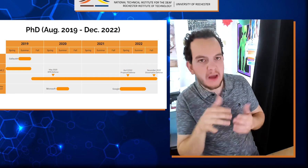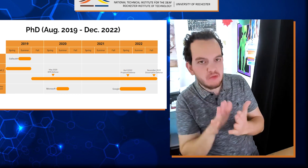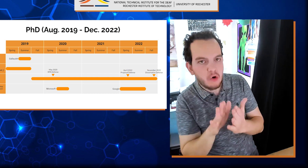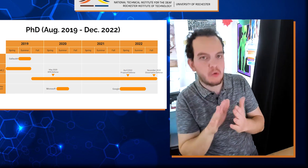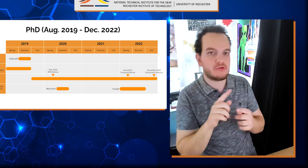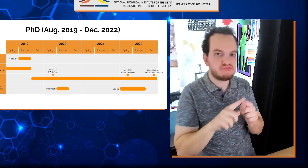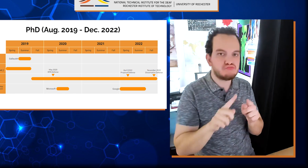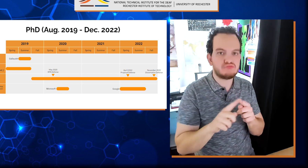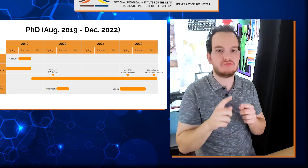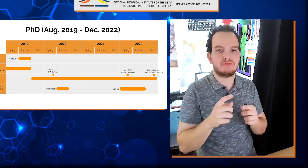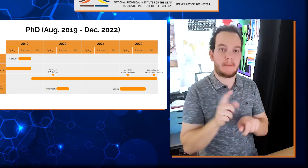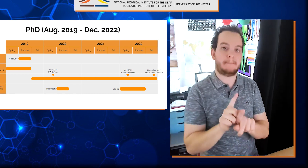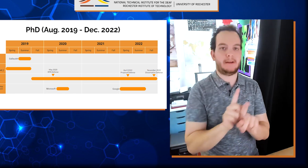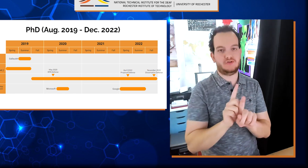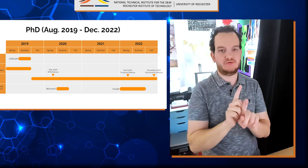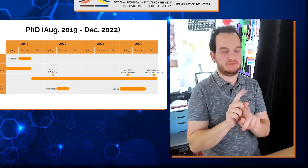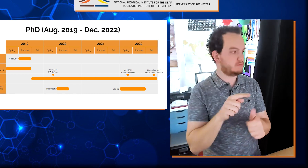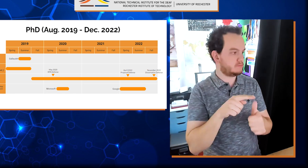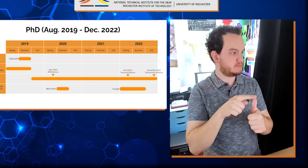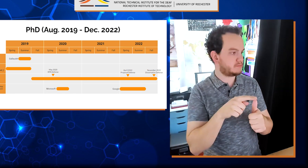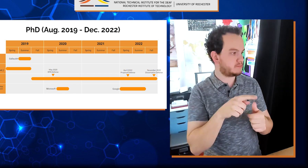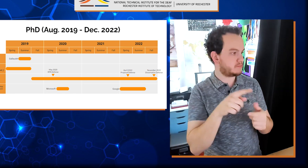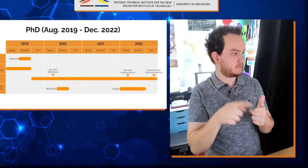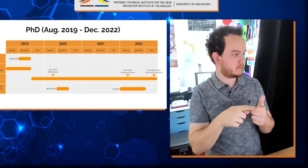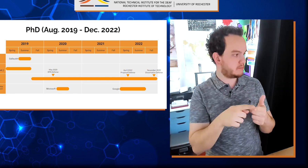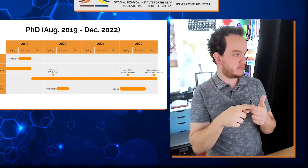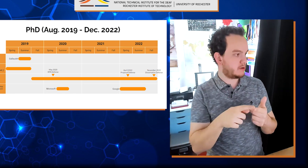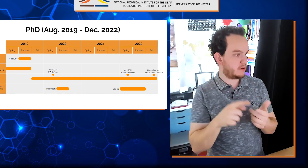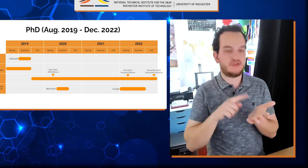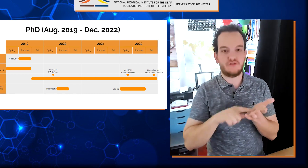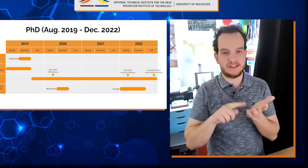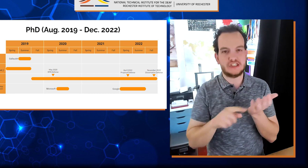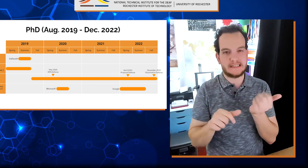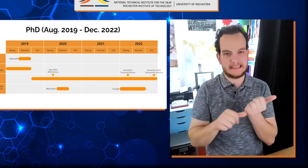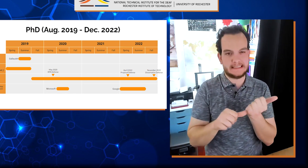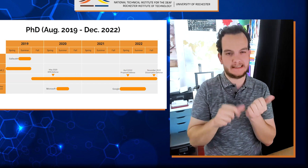in terms of what was a good way to do things and how to better improve their research work.